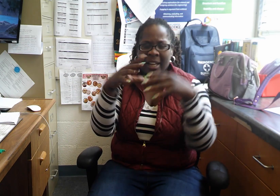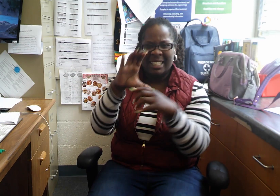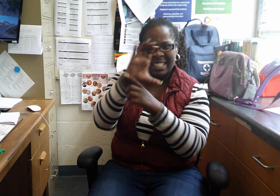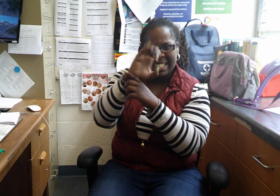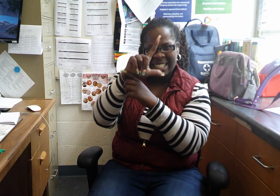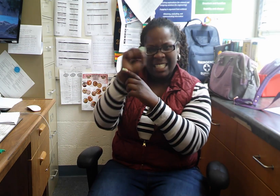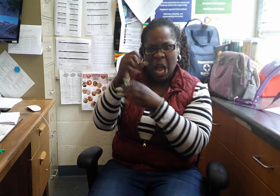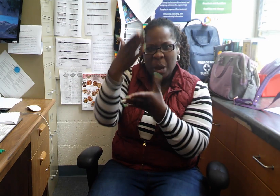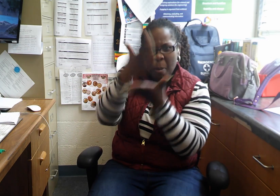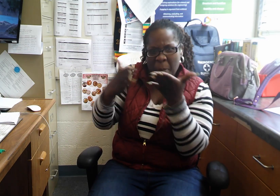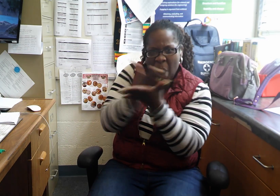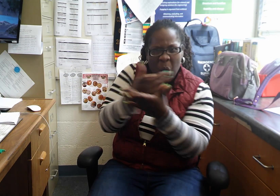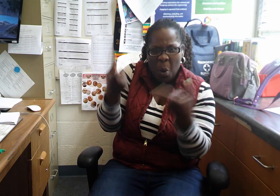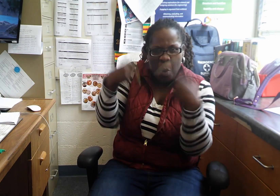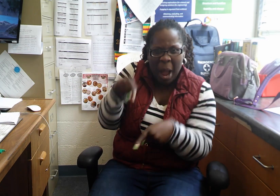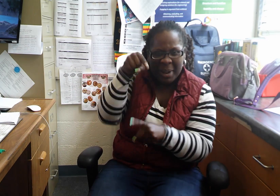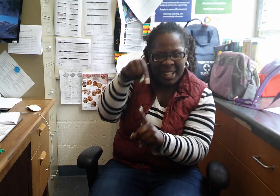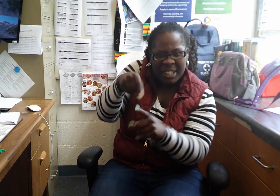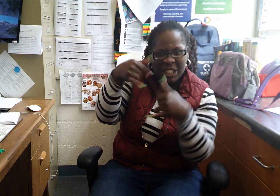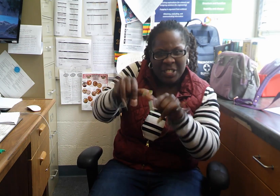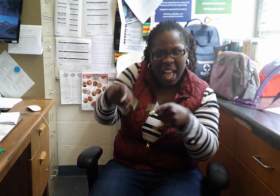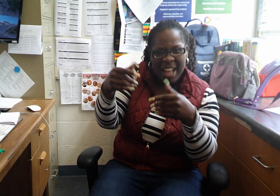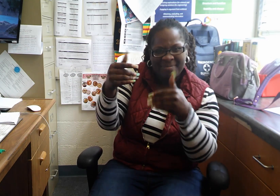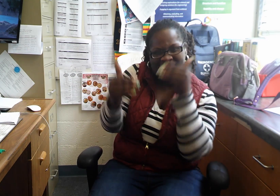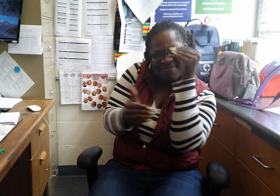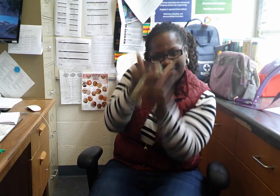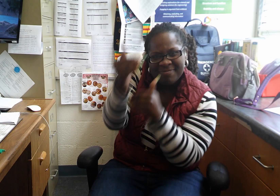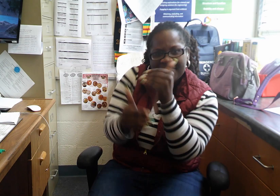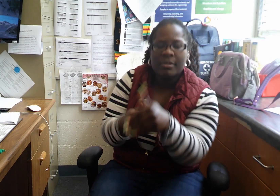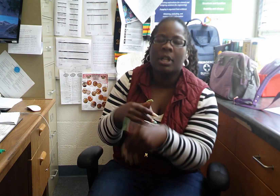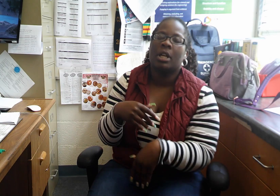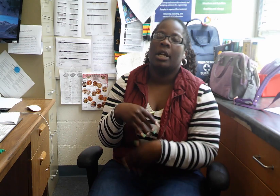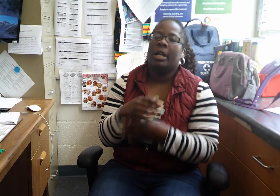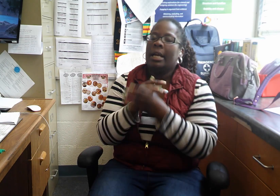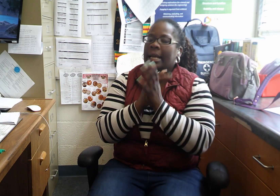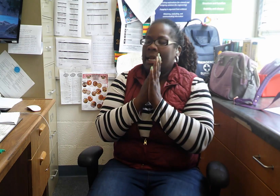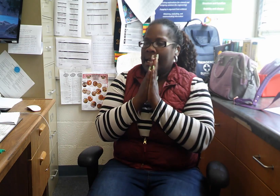the concept of cells dividing and what's happening during that process.